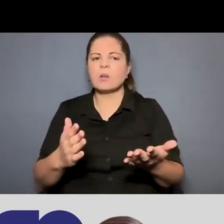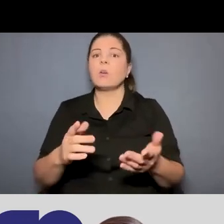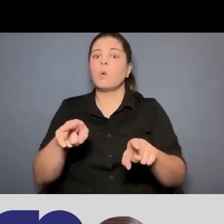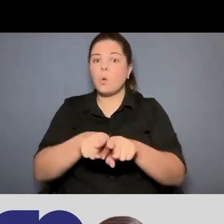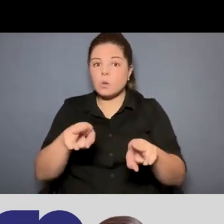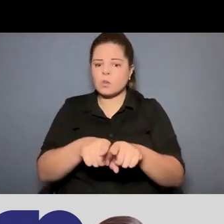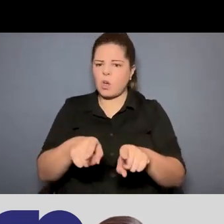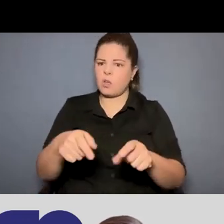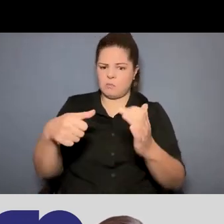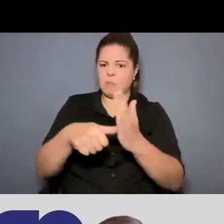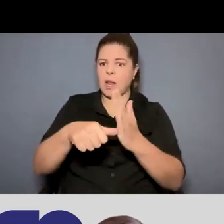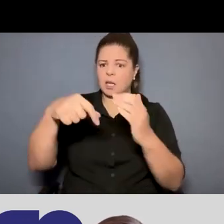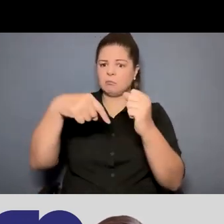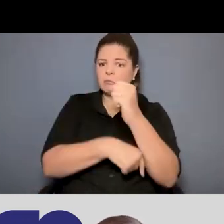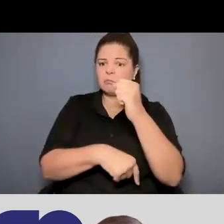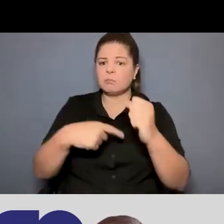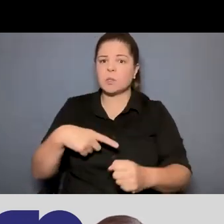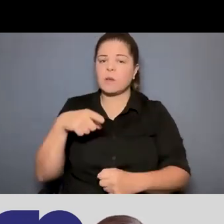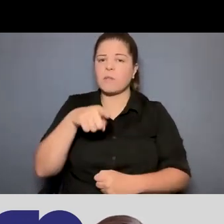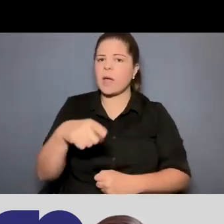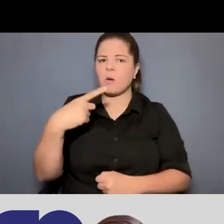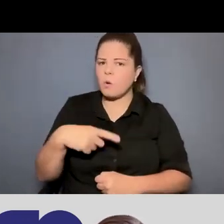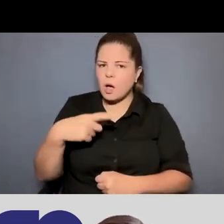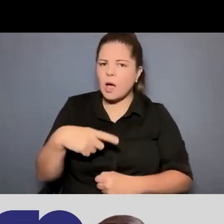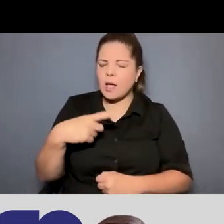It also looked at drivers of these behaviours, and measures to address